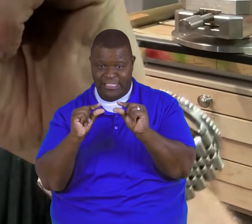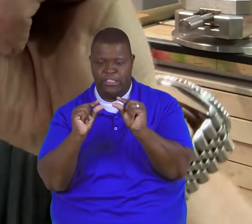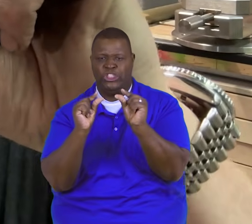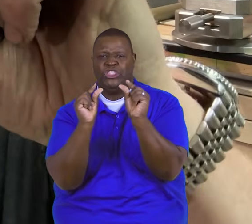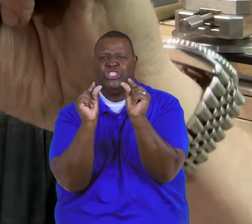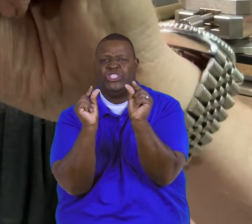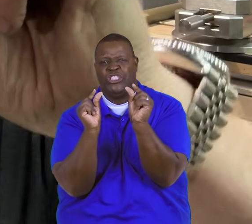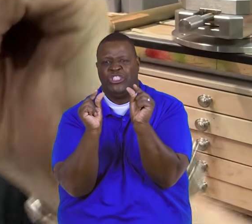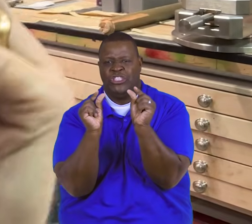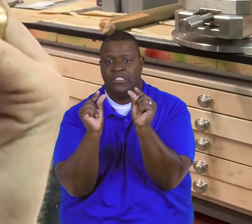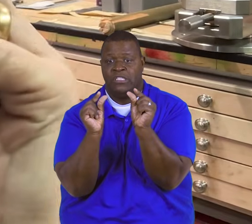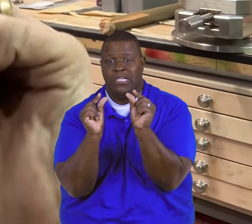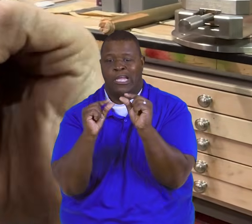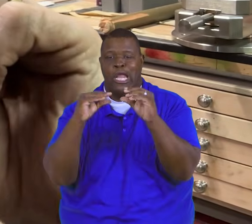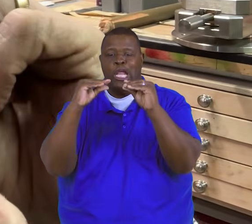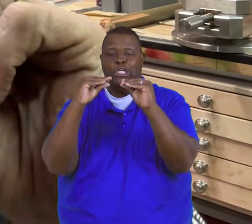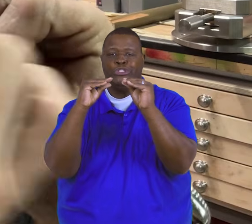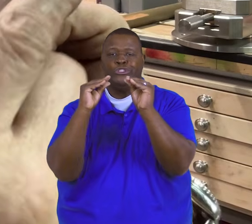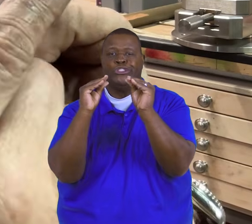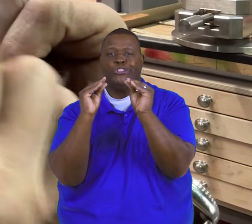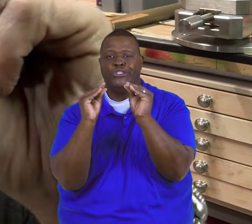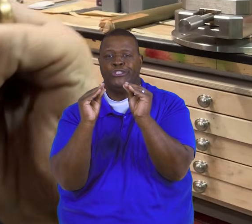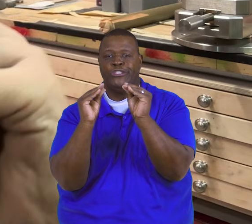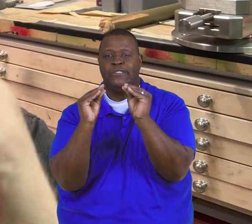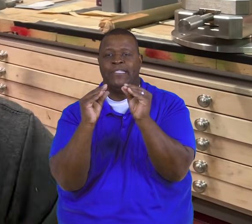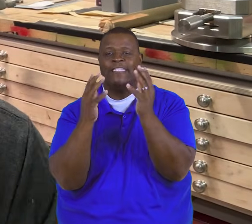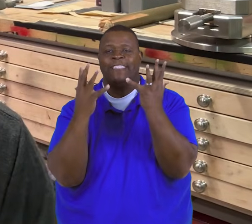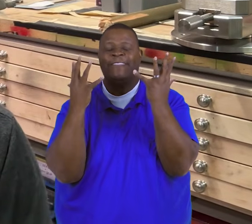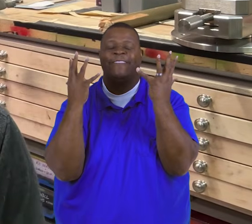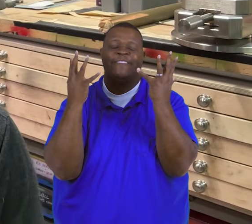I squeezed them like this, and they bowed, and thus,